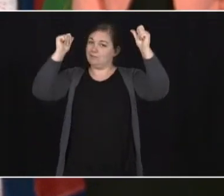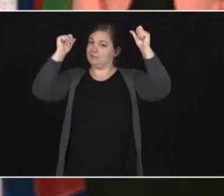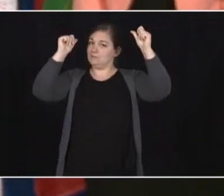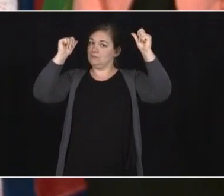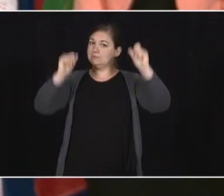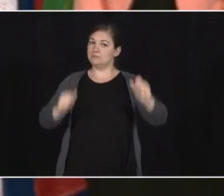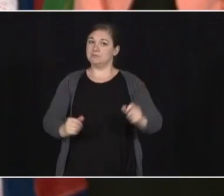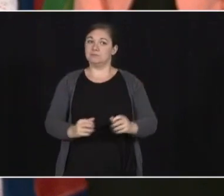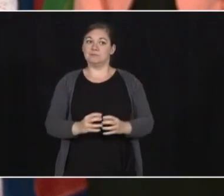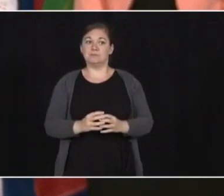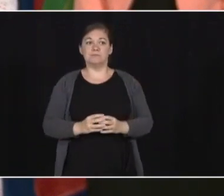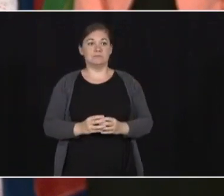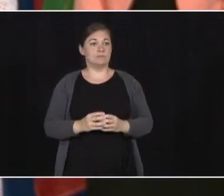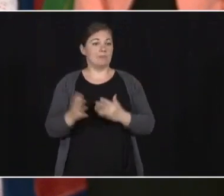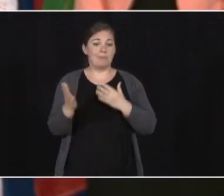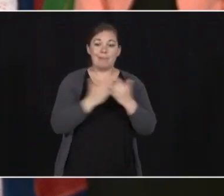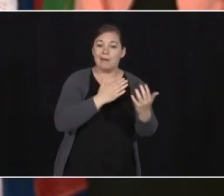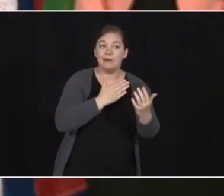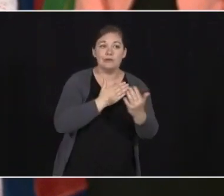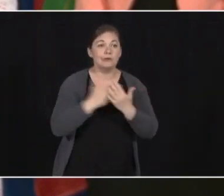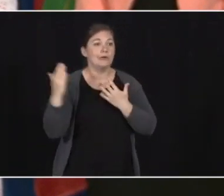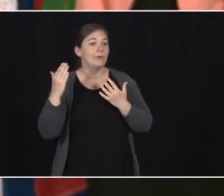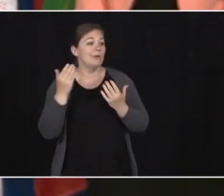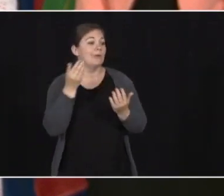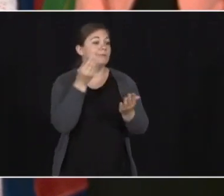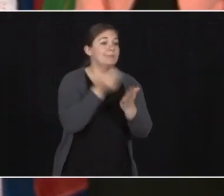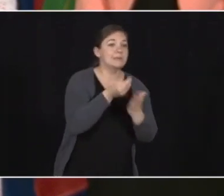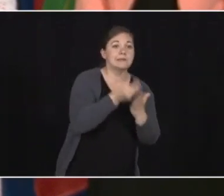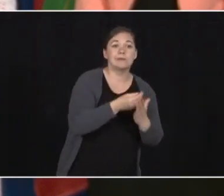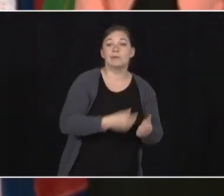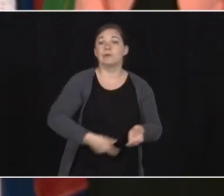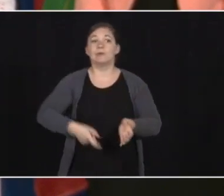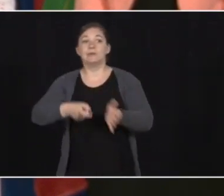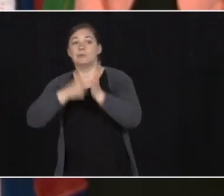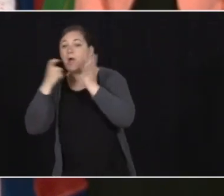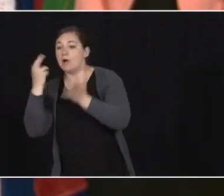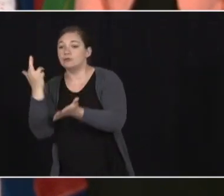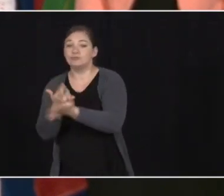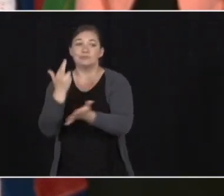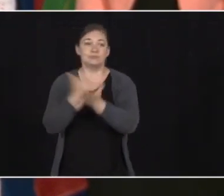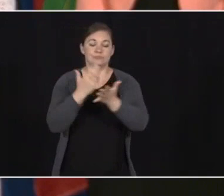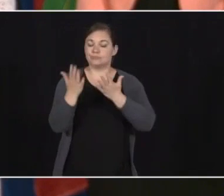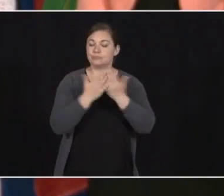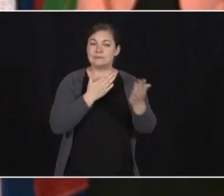no stone unturned. No matter what cost it takes, I will make sure we protect the most vulnerable people